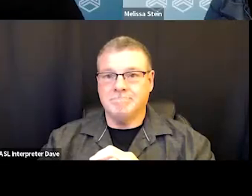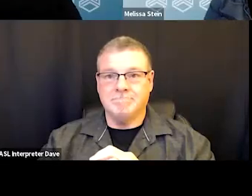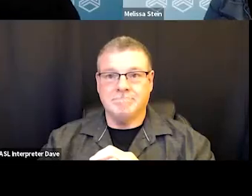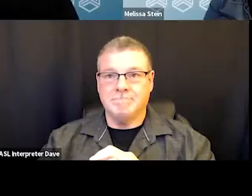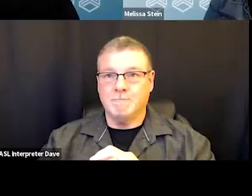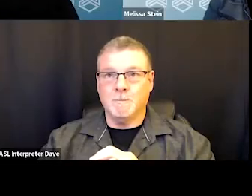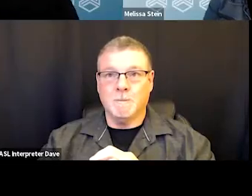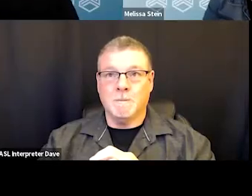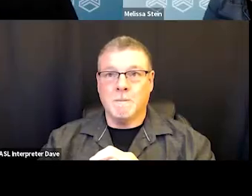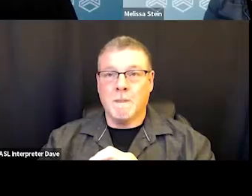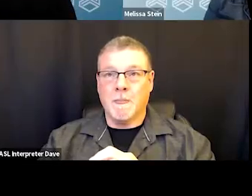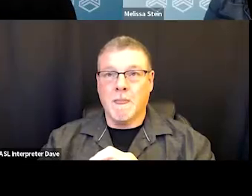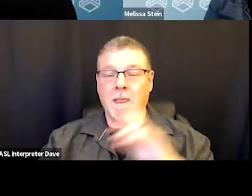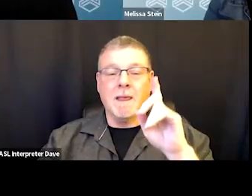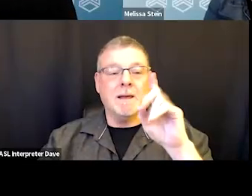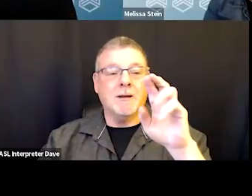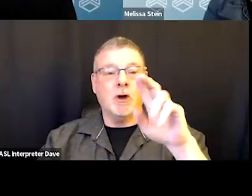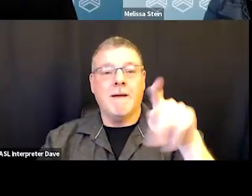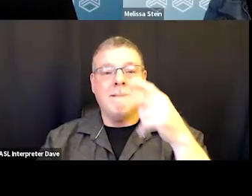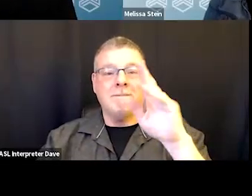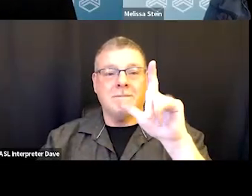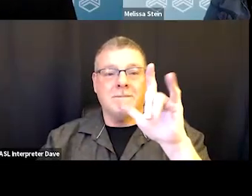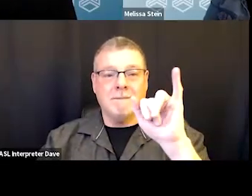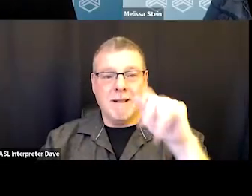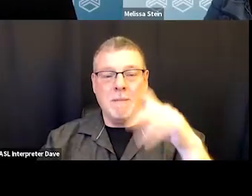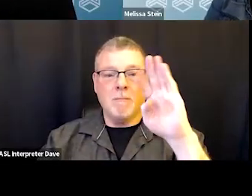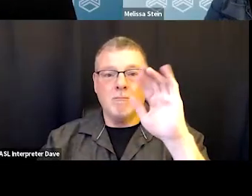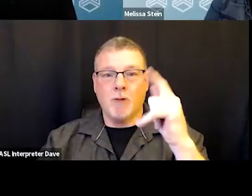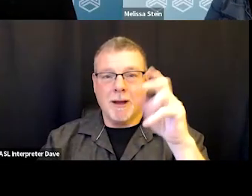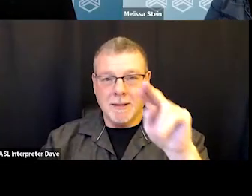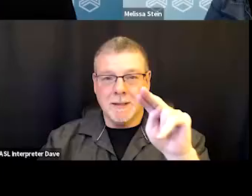Dr. Philip Breitenbucher, Dr. Jerri Middleton,